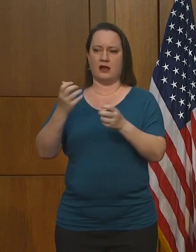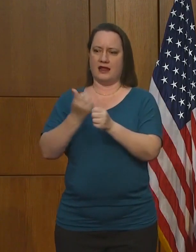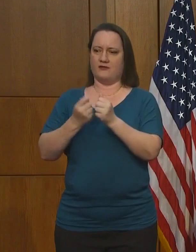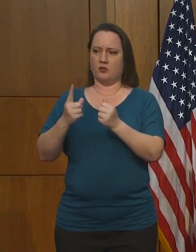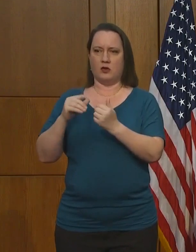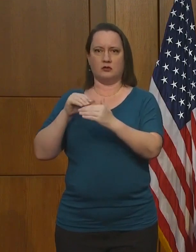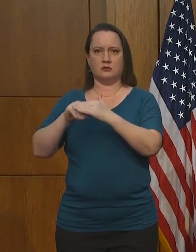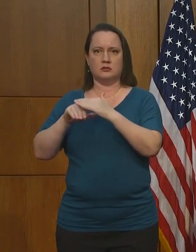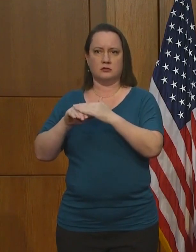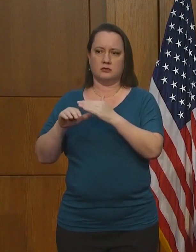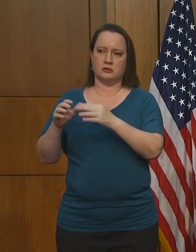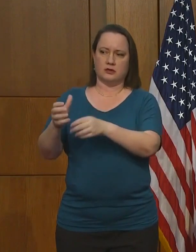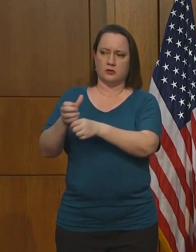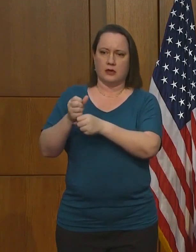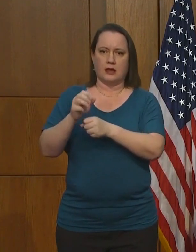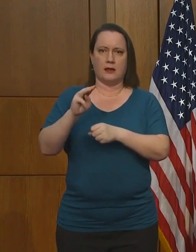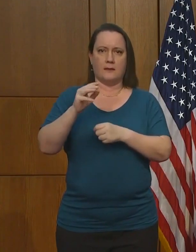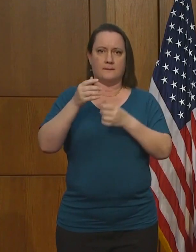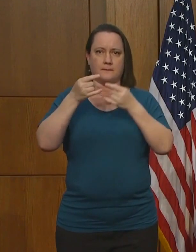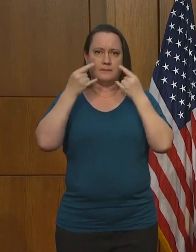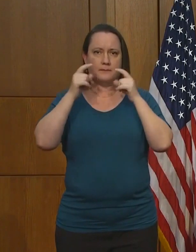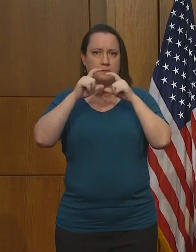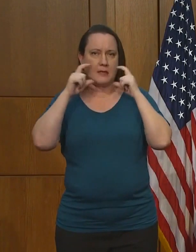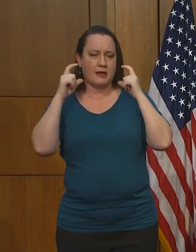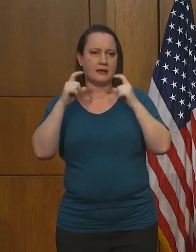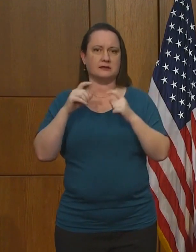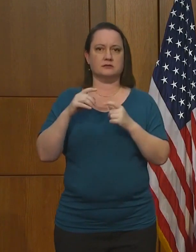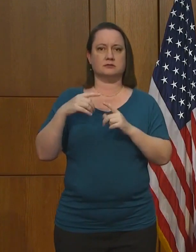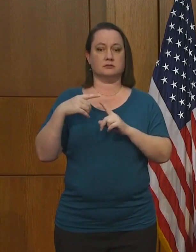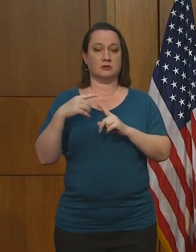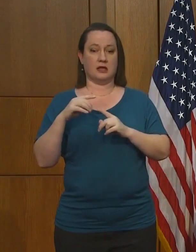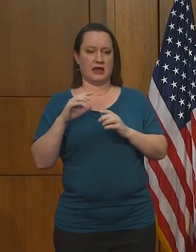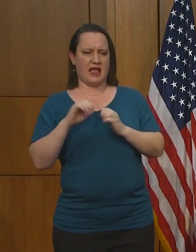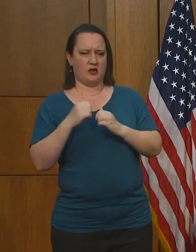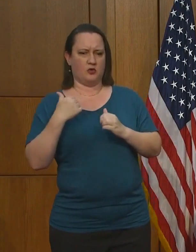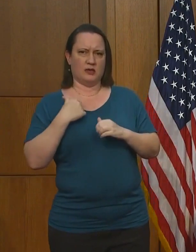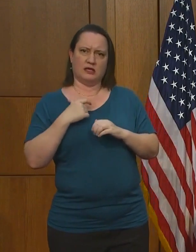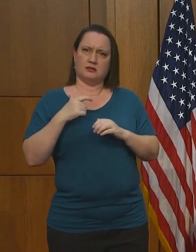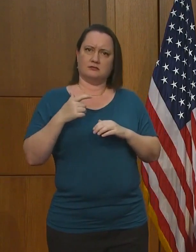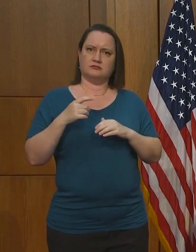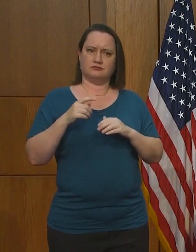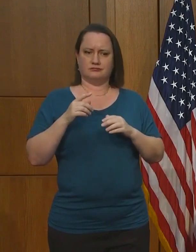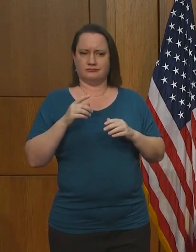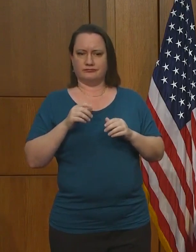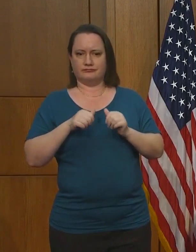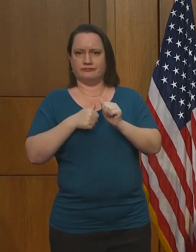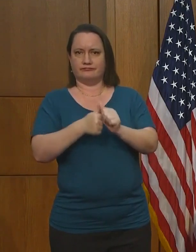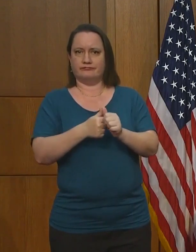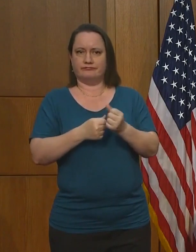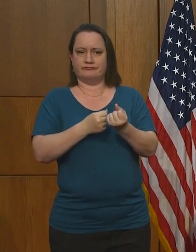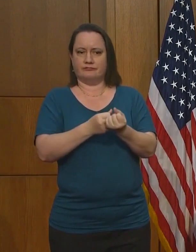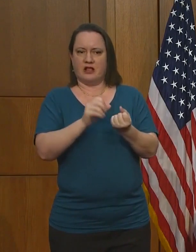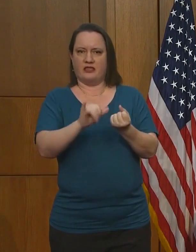WE WANT TO MAKE SURE EVERYBODY HAS ACCESS. TO A MASK OF WE ALSO WANT TO TALK ABOUT HOW WE